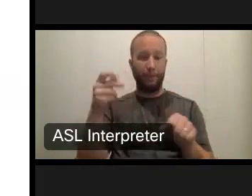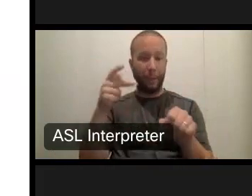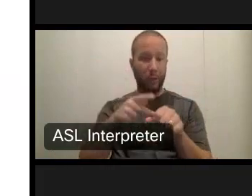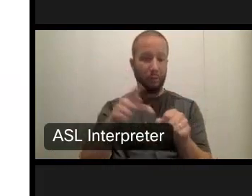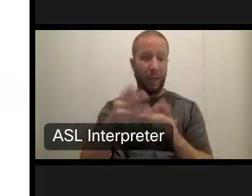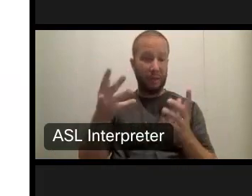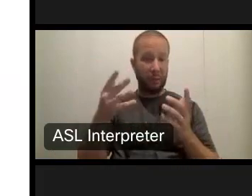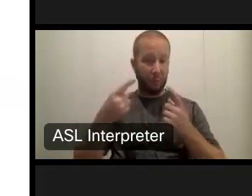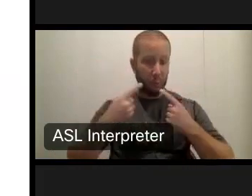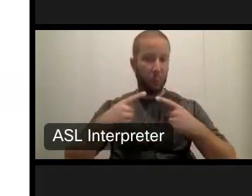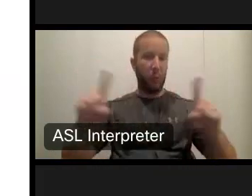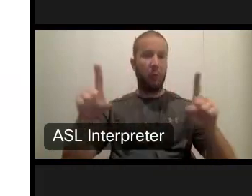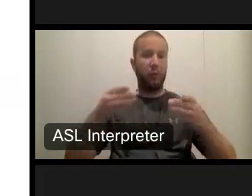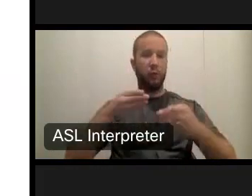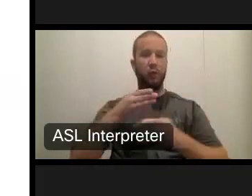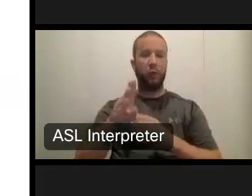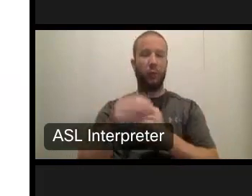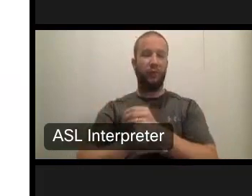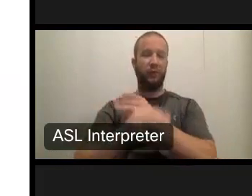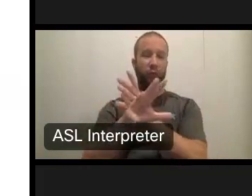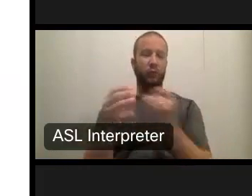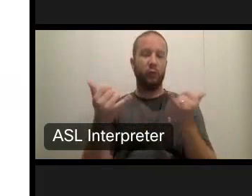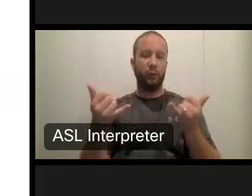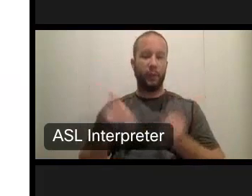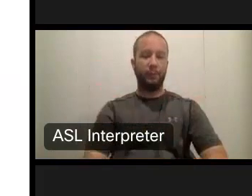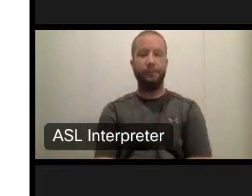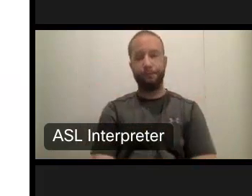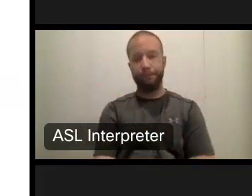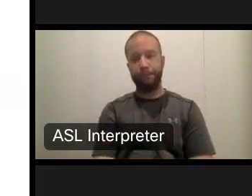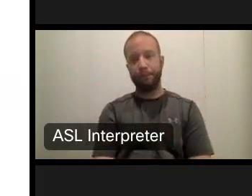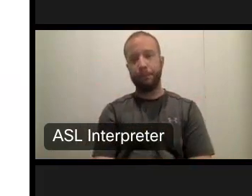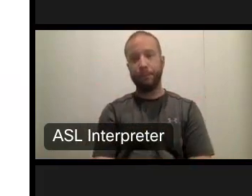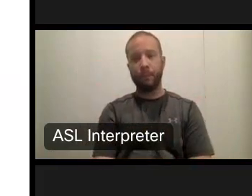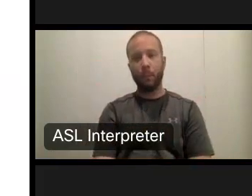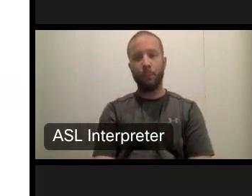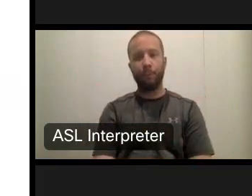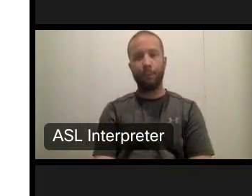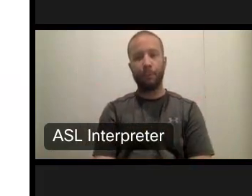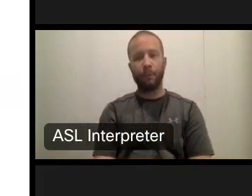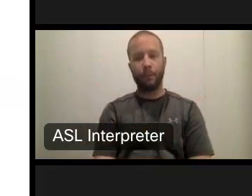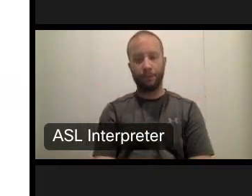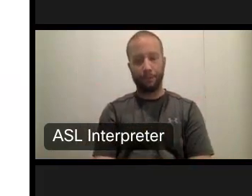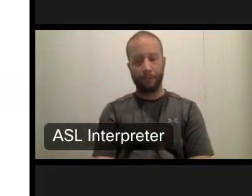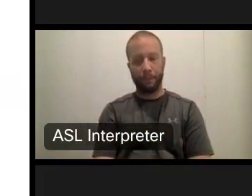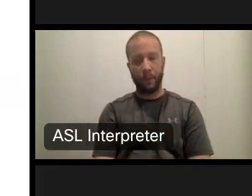effectively during the virtual public hearing and so we will review some basic controls uh to help